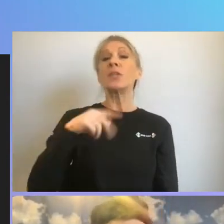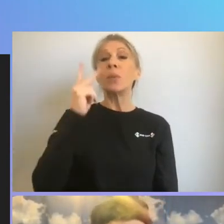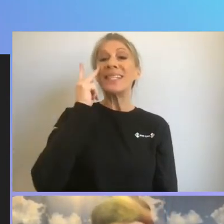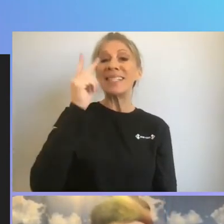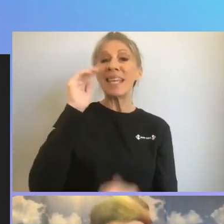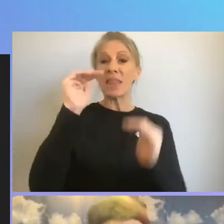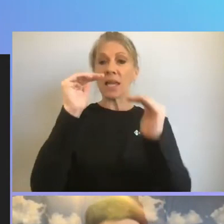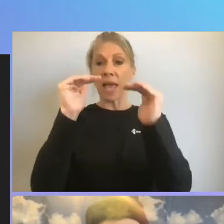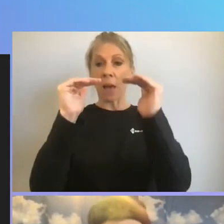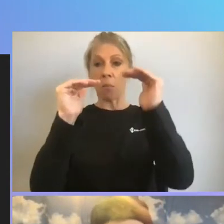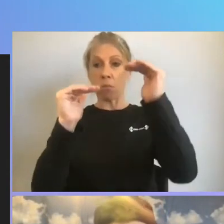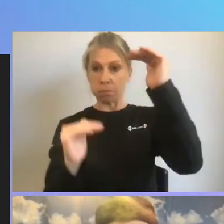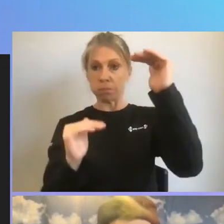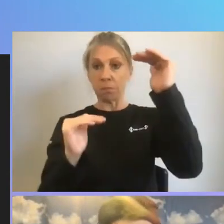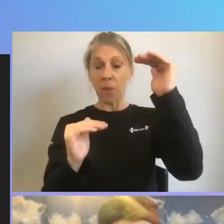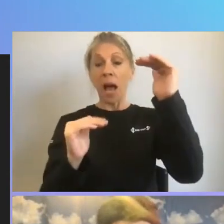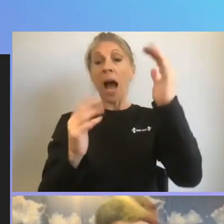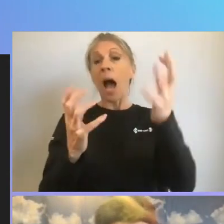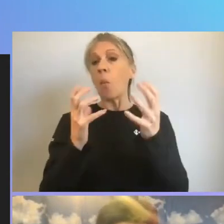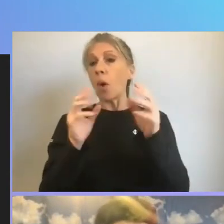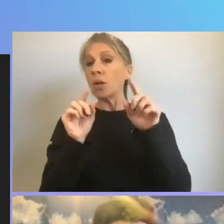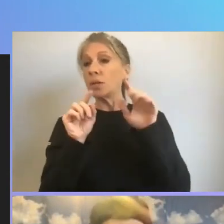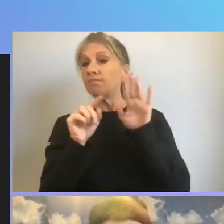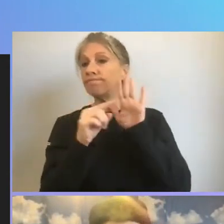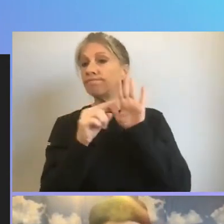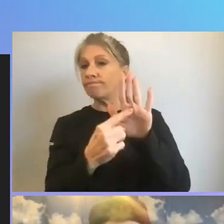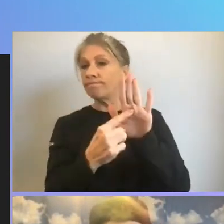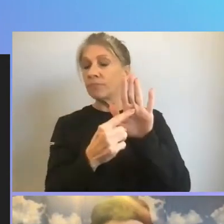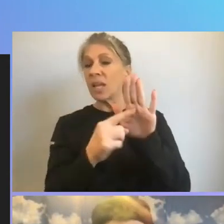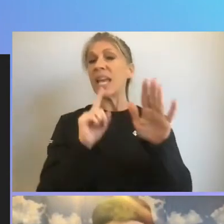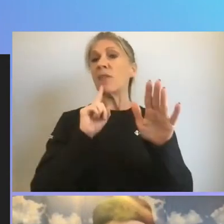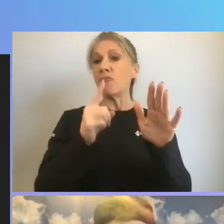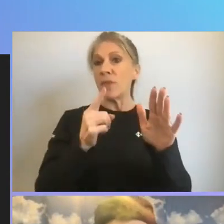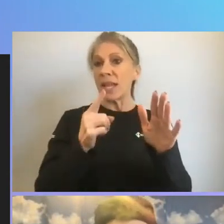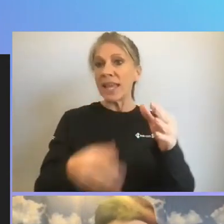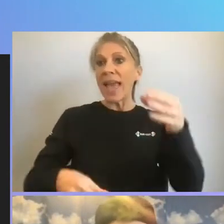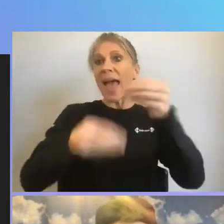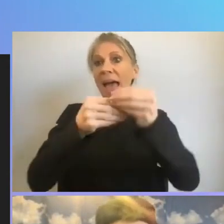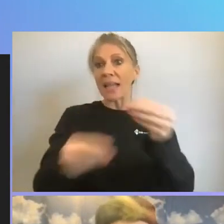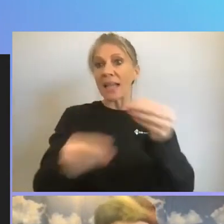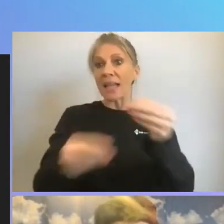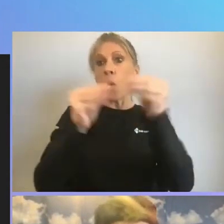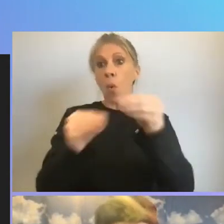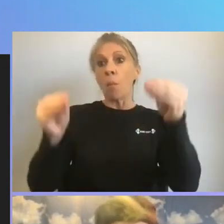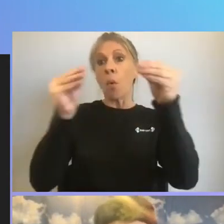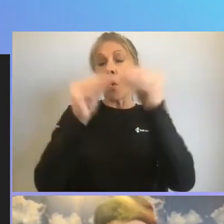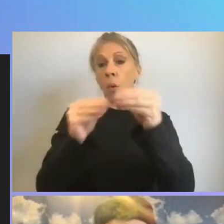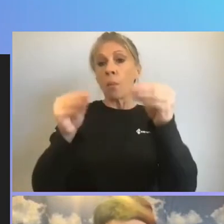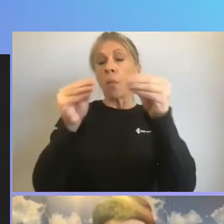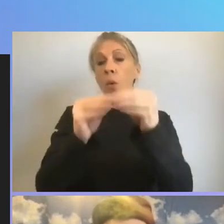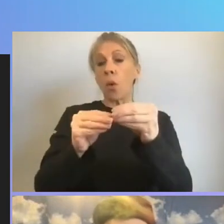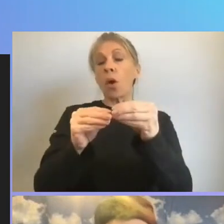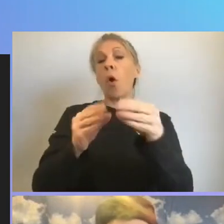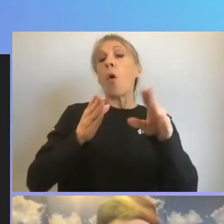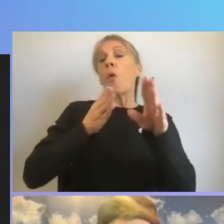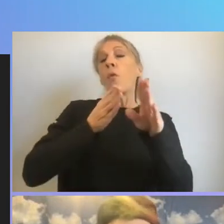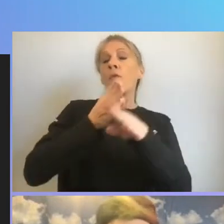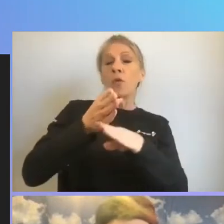widen, I do want to call attention to the fact that it compounds over time. So over the